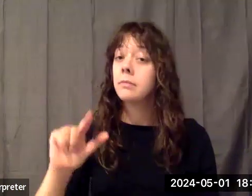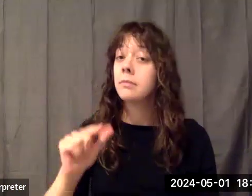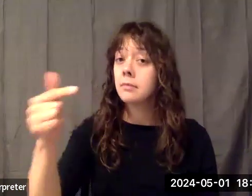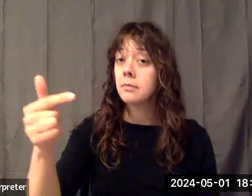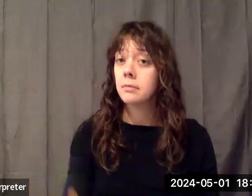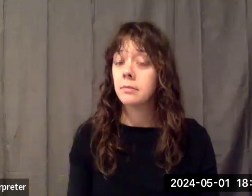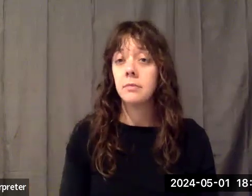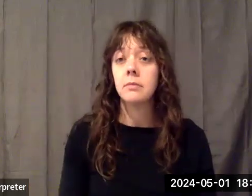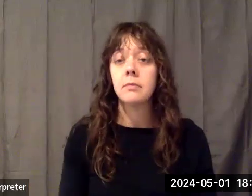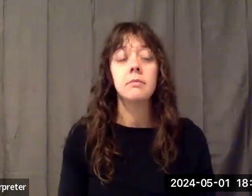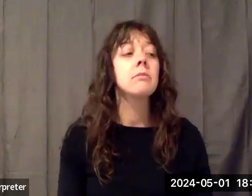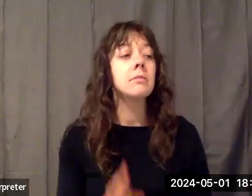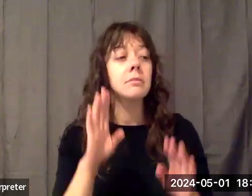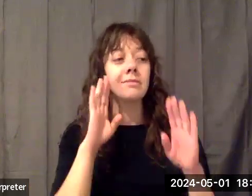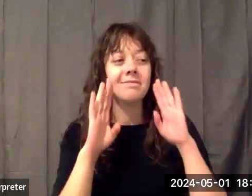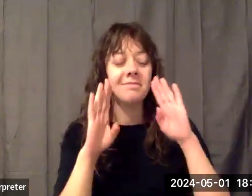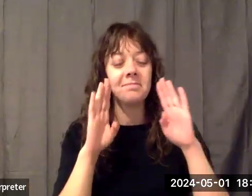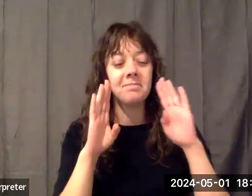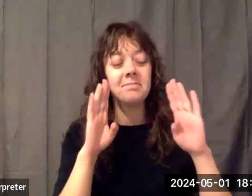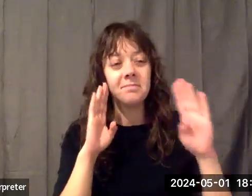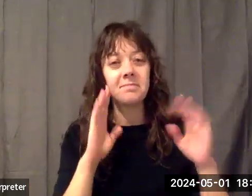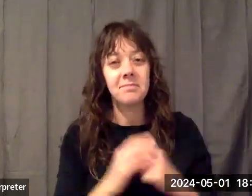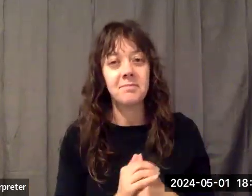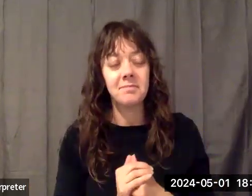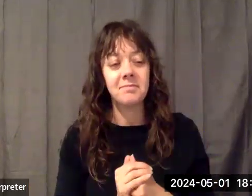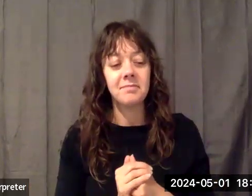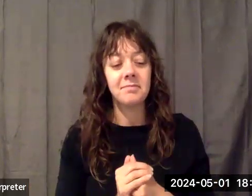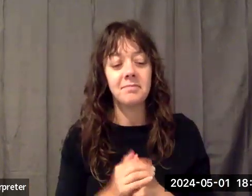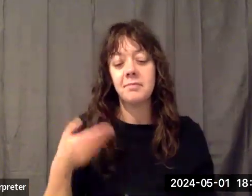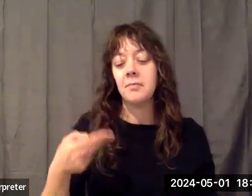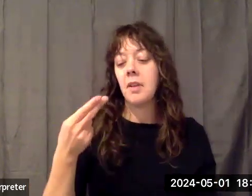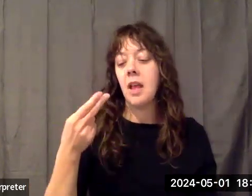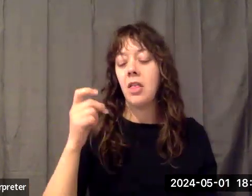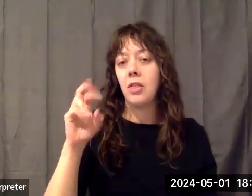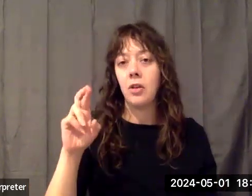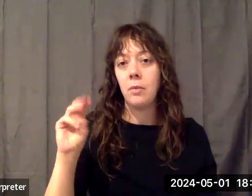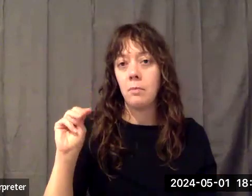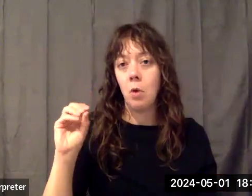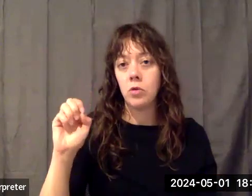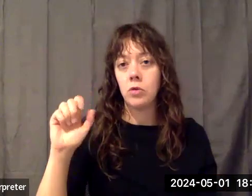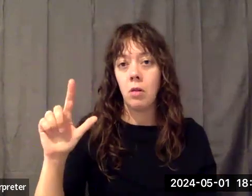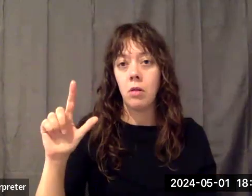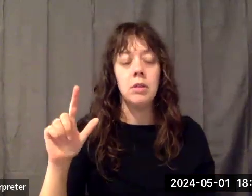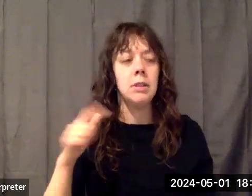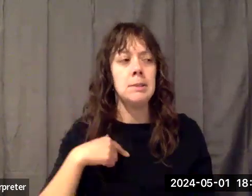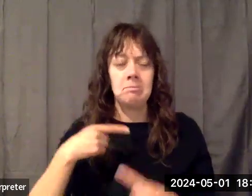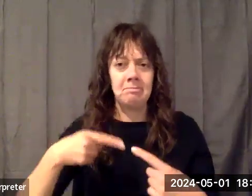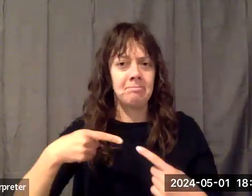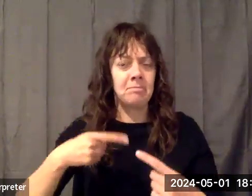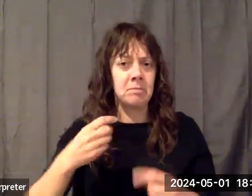Hi there, my name is Heather Mozel. I'm not sure how to turn my video on or if I should do that here.